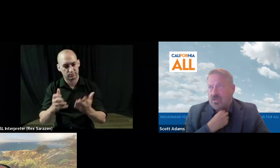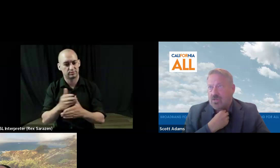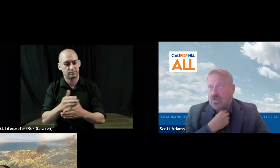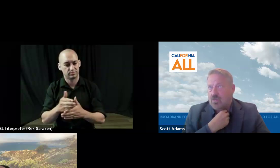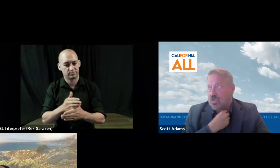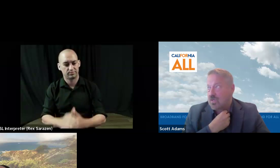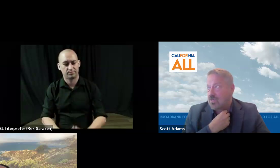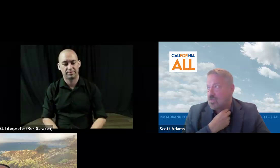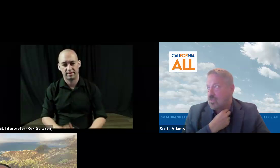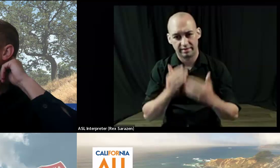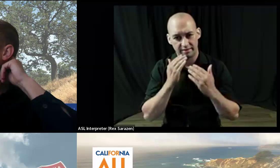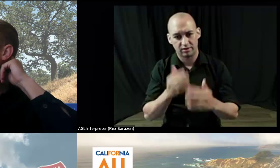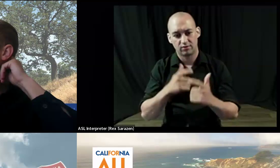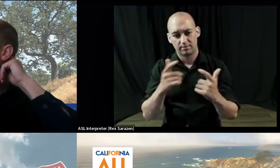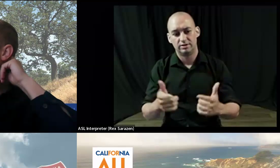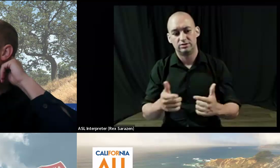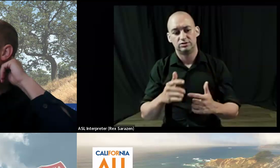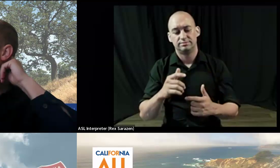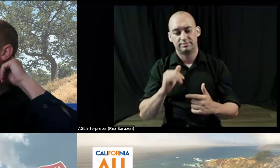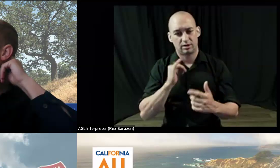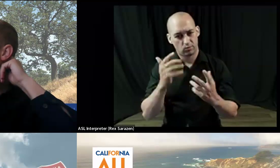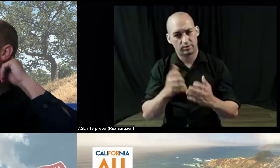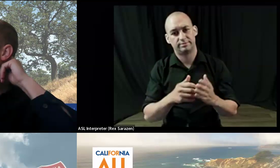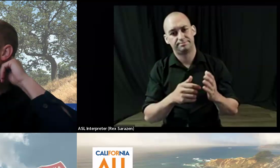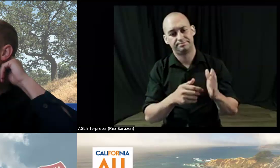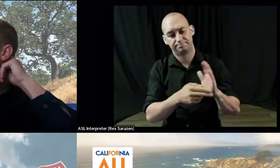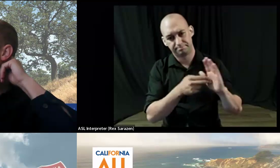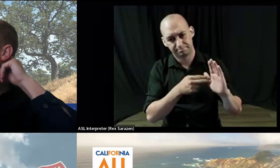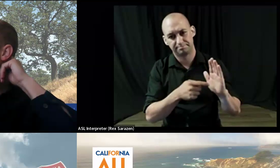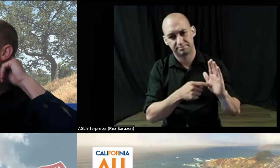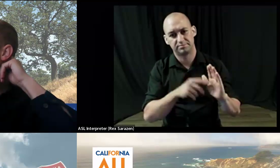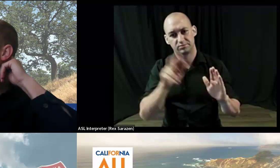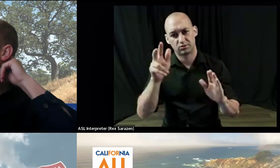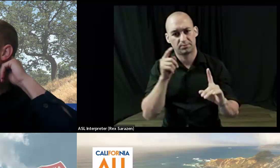and I do just want to underscore the three points that I think I heard you, said I,